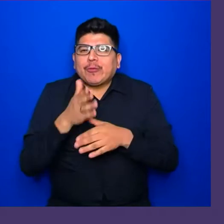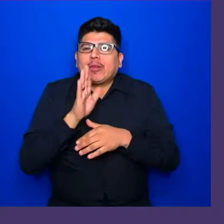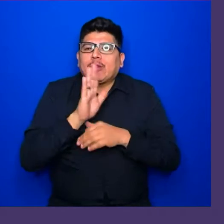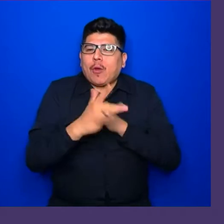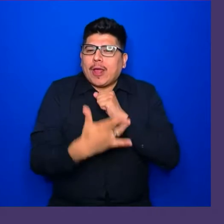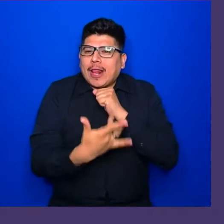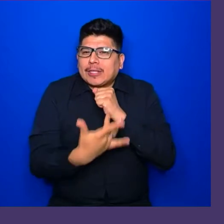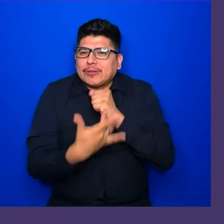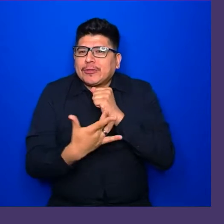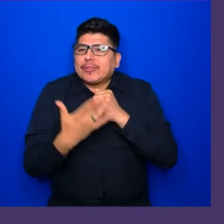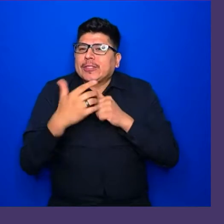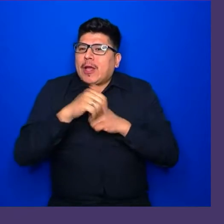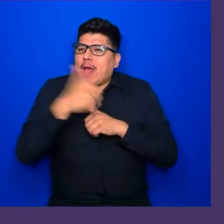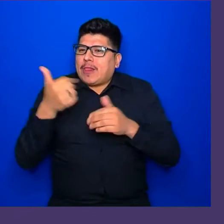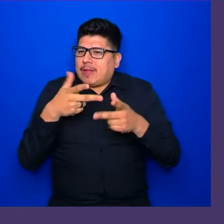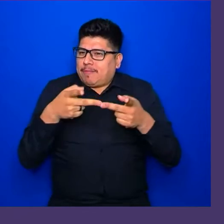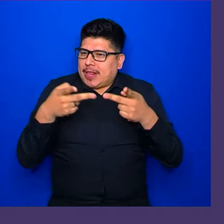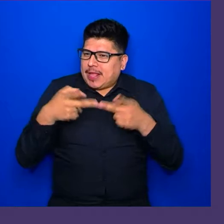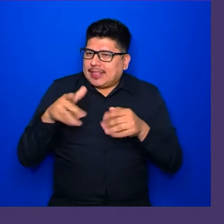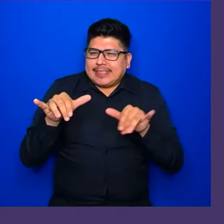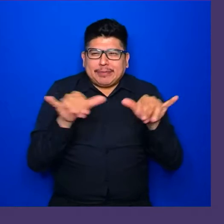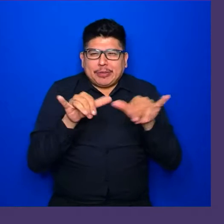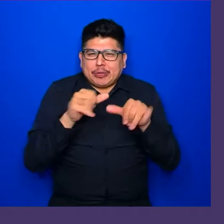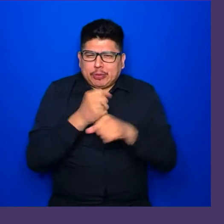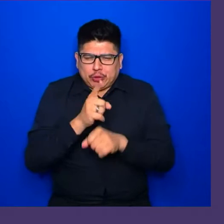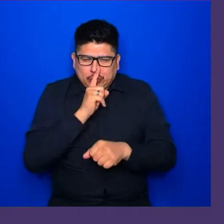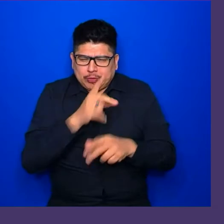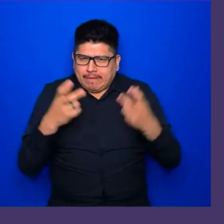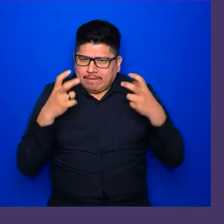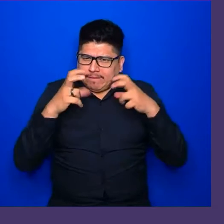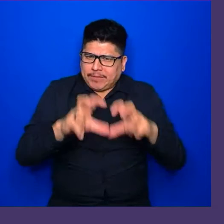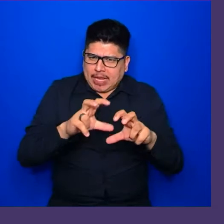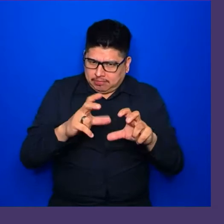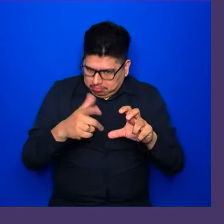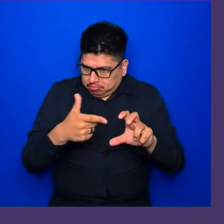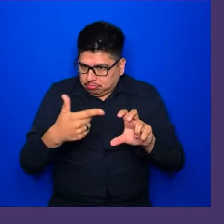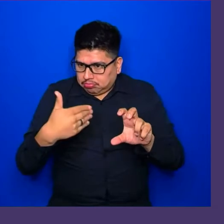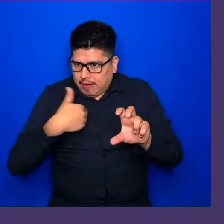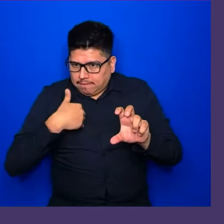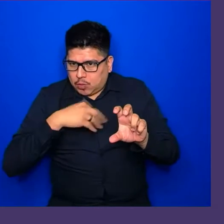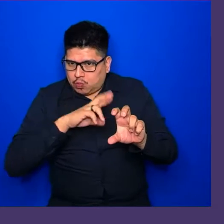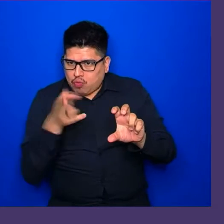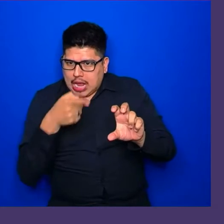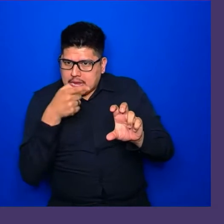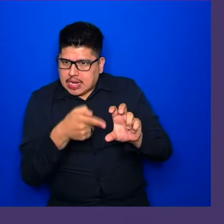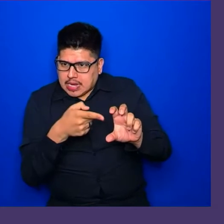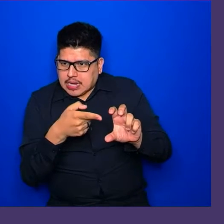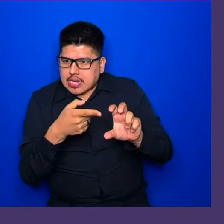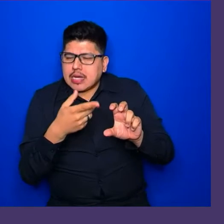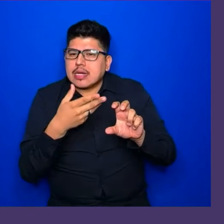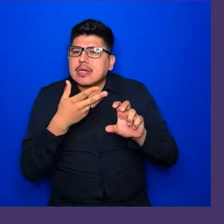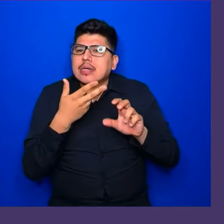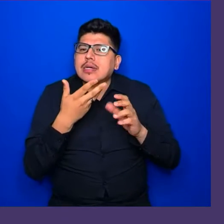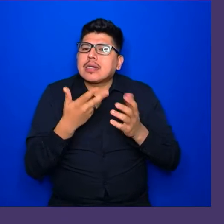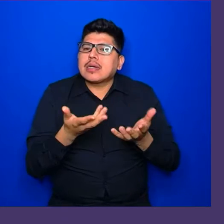are making sure that the investment is made. Then just opening that door.